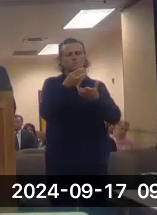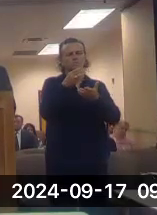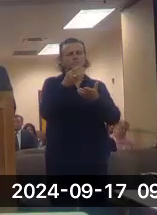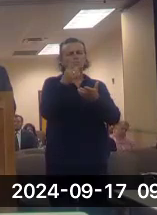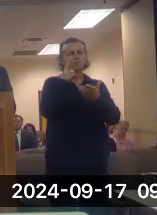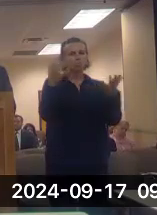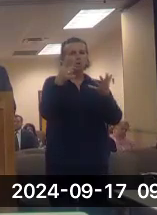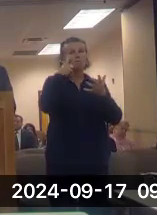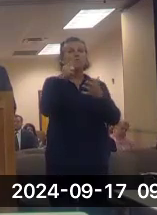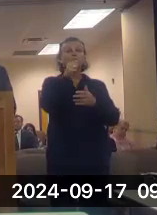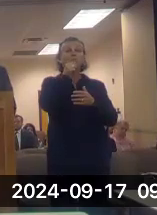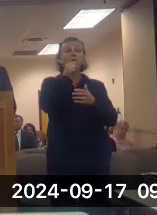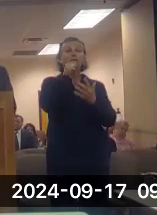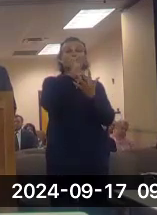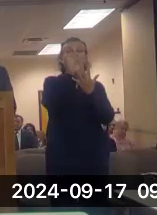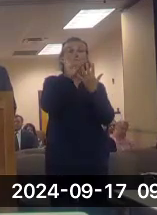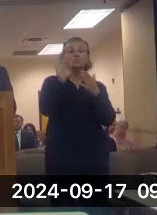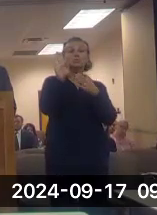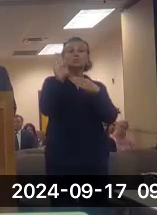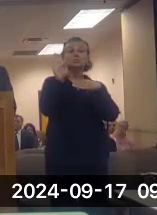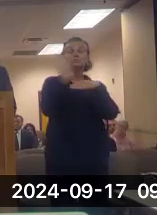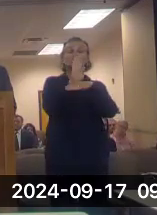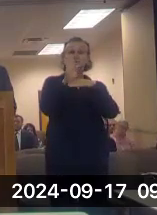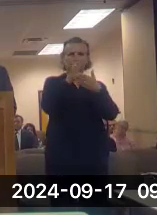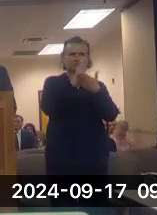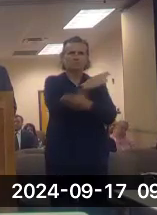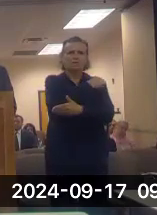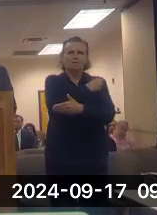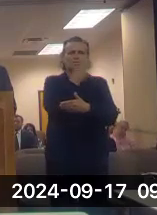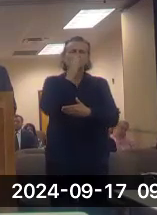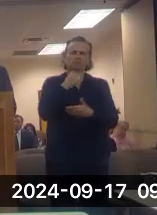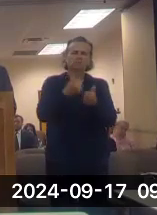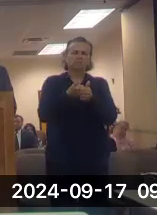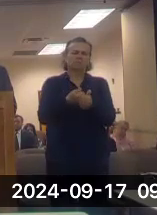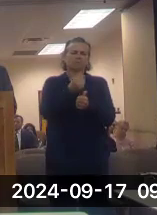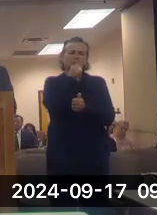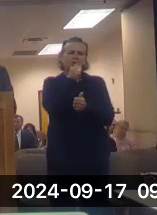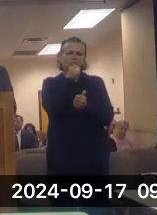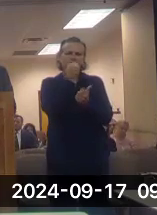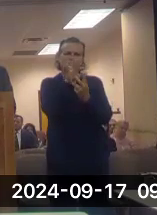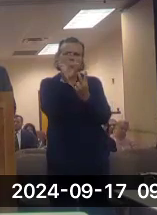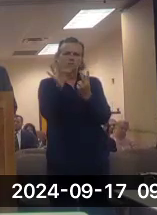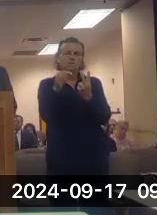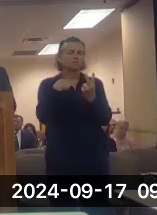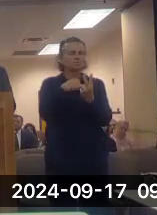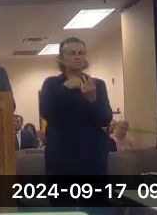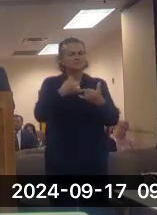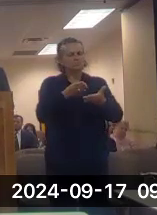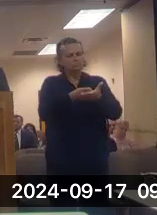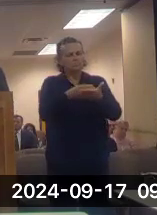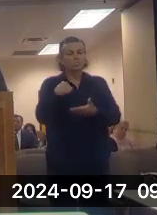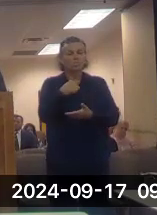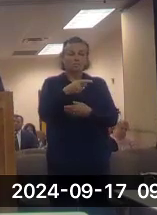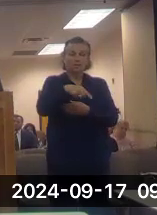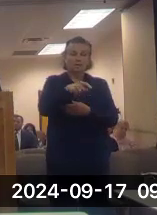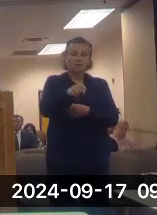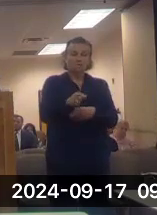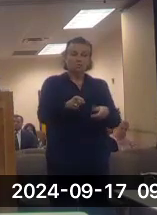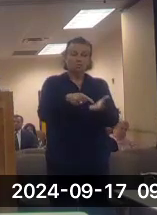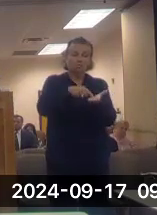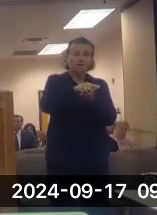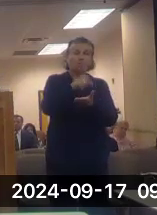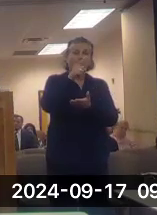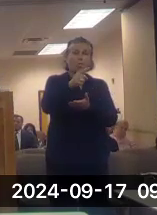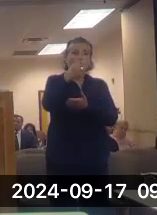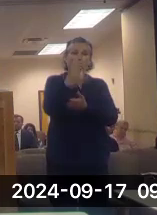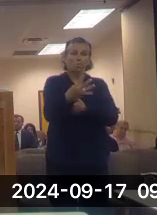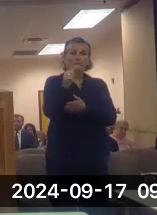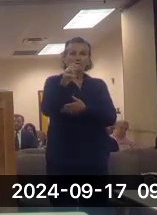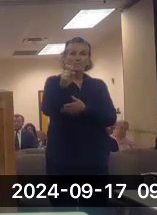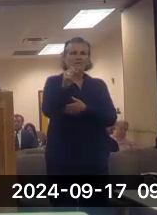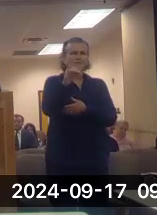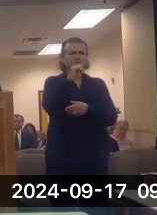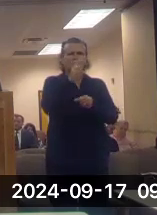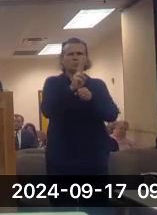Reginald Parson: private option employers. Many of our hospitals will probably opt for the private option we continue to oppose having to pay a quarter's worth of the tax. If we're not using the program